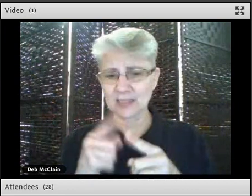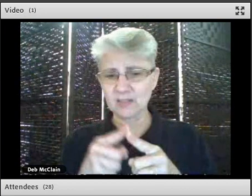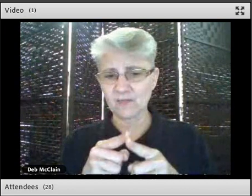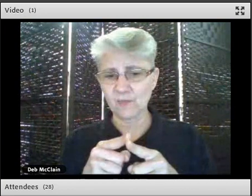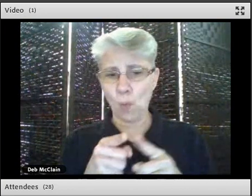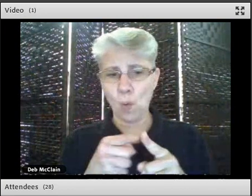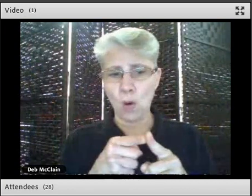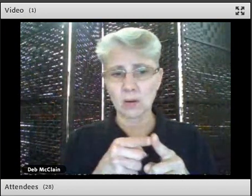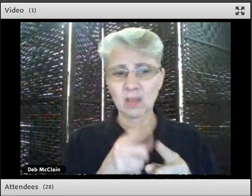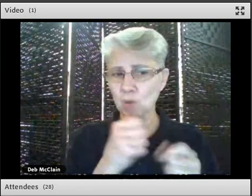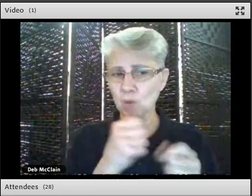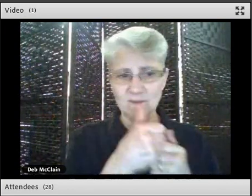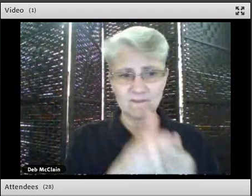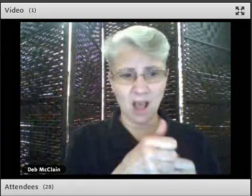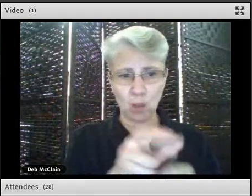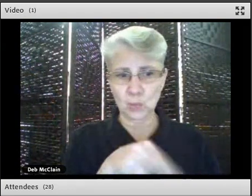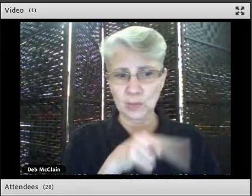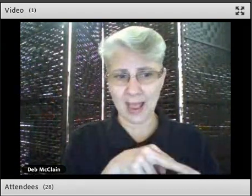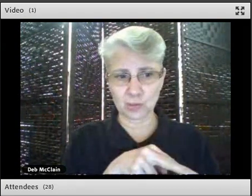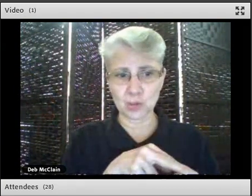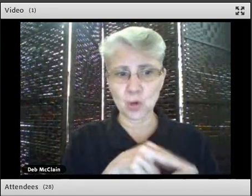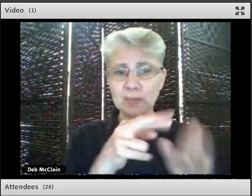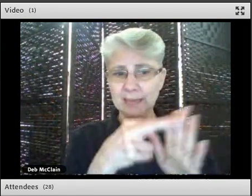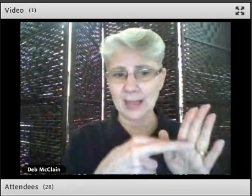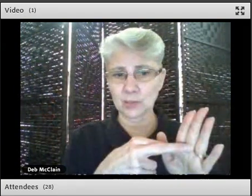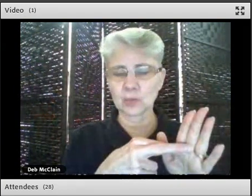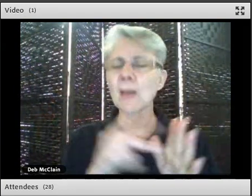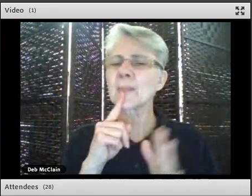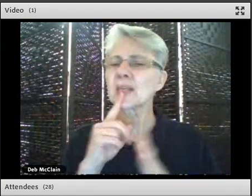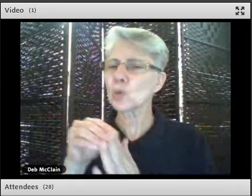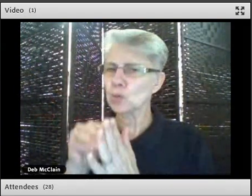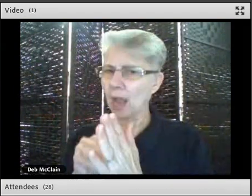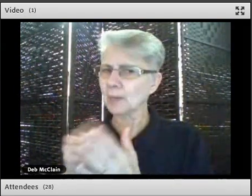do it according to national standards in WorldCat, and then make those changes